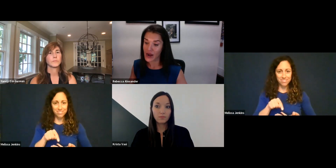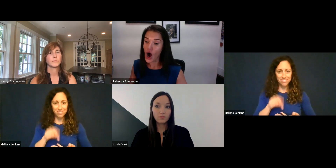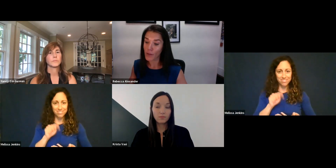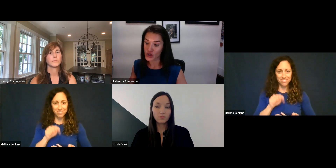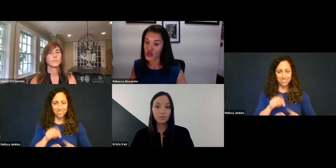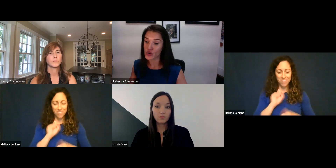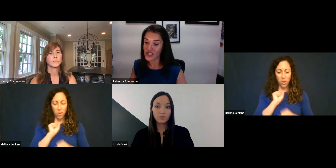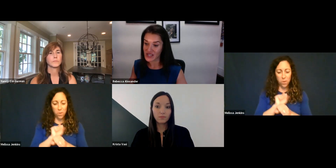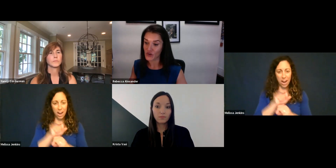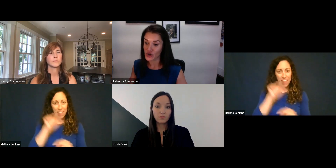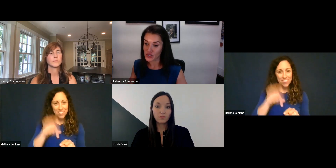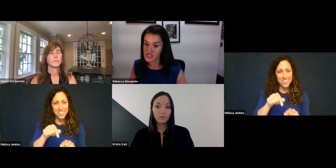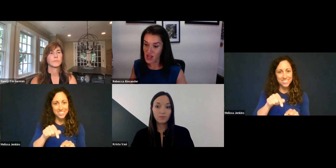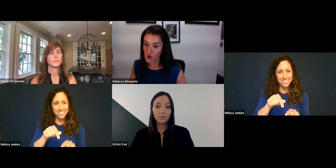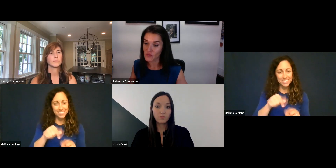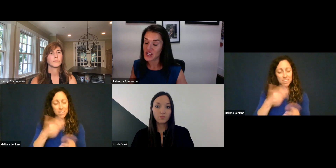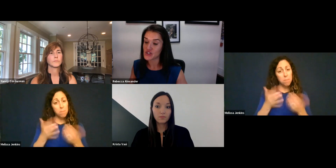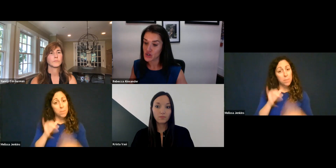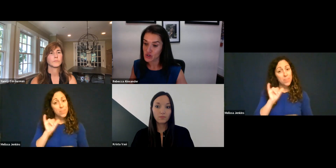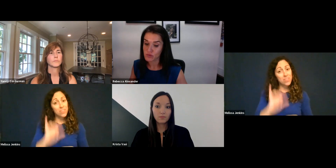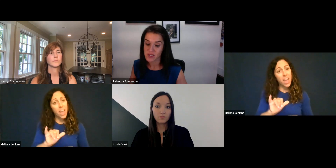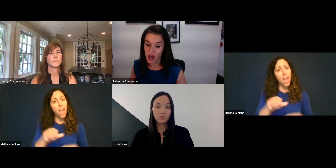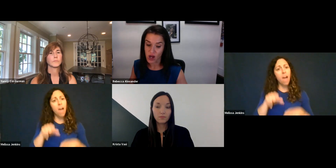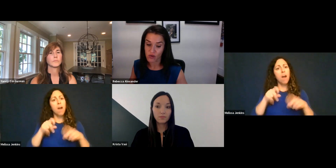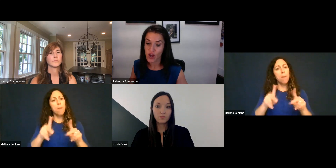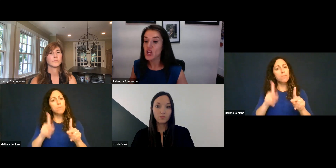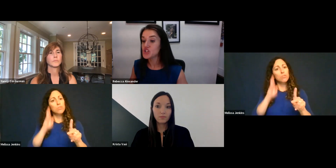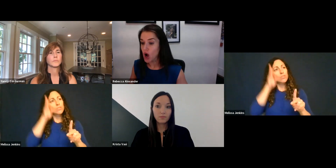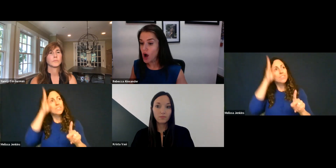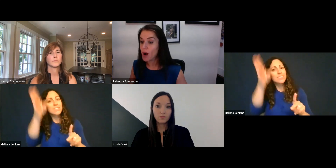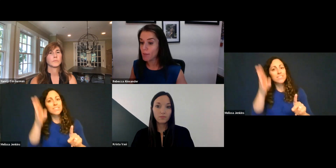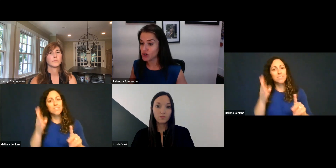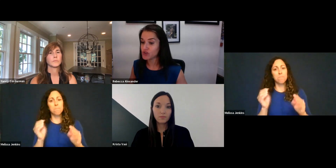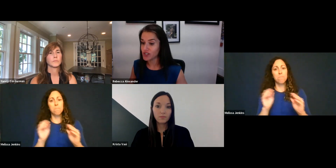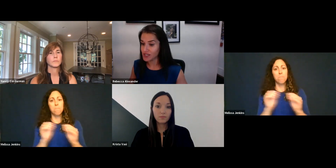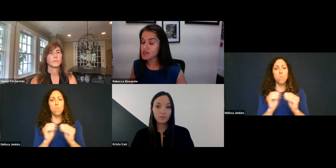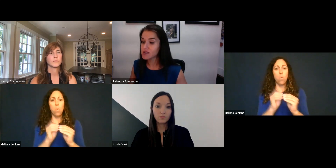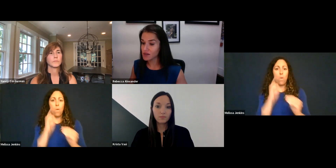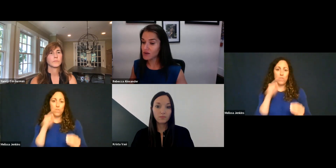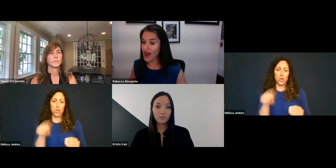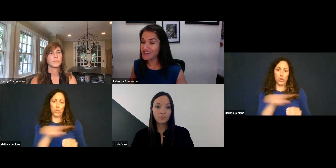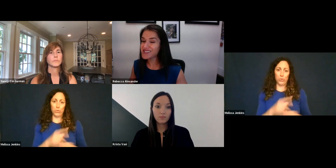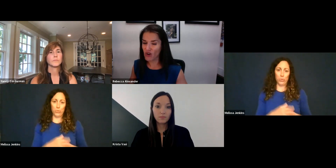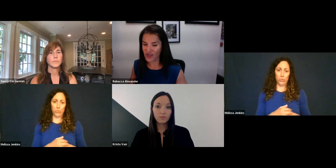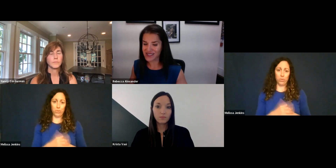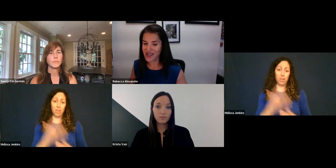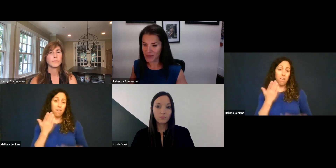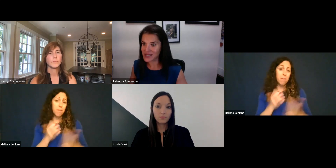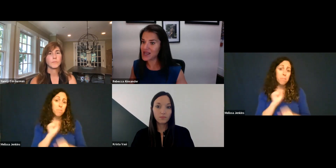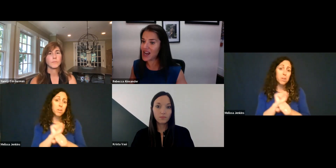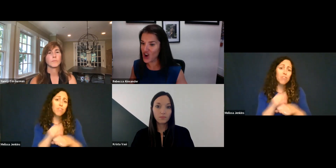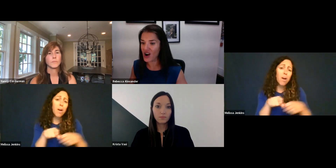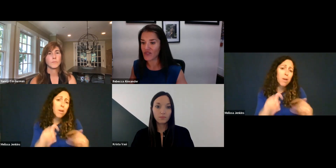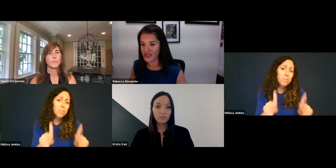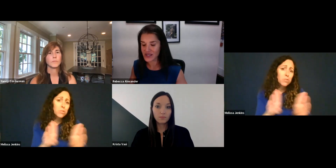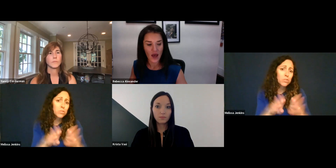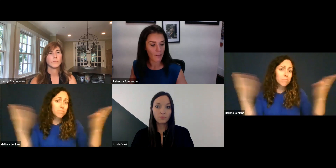and opportunity for yourself in terms of job opportunities. And self-acceptance and confidence.